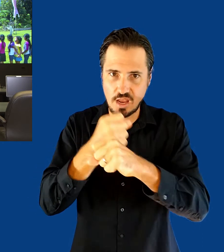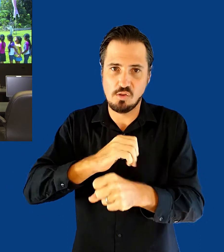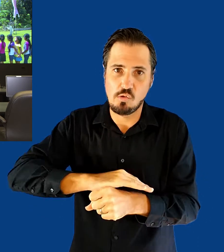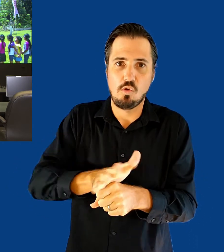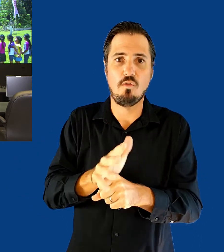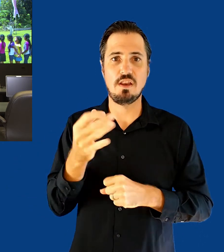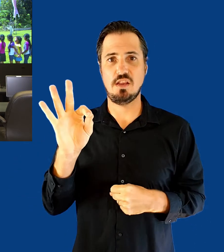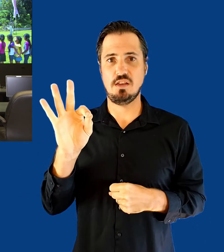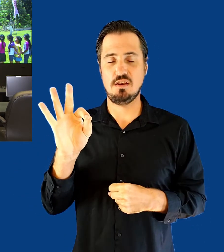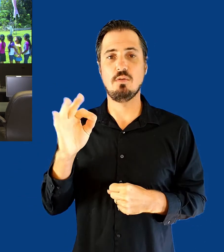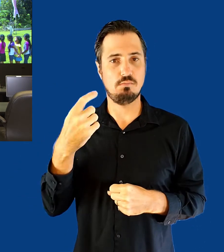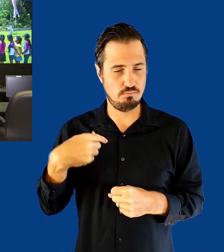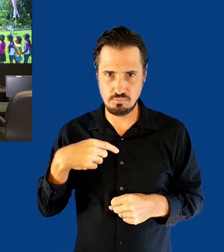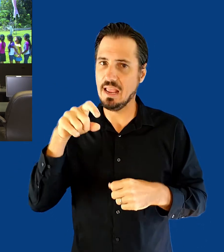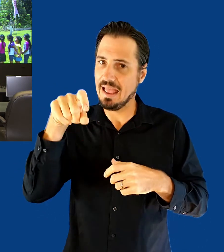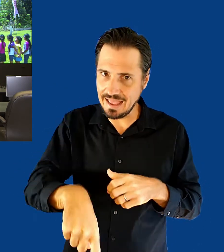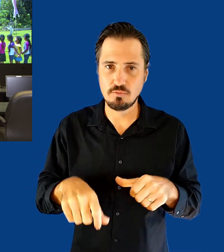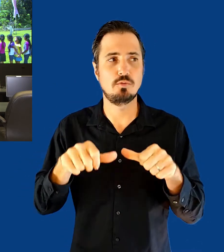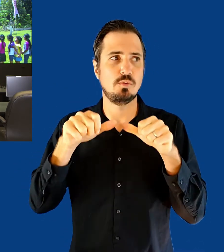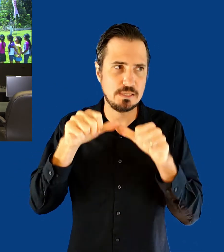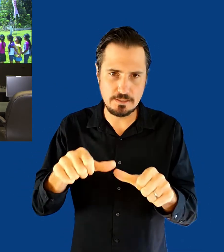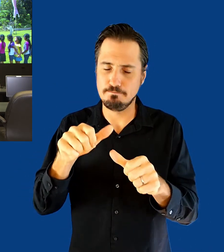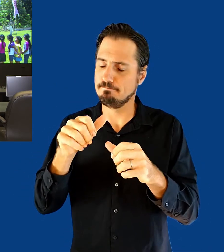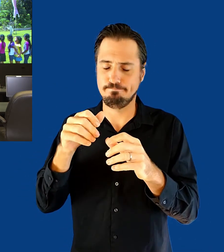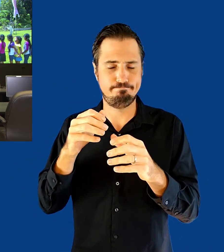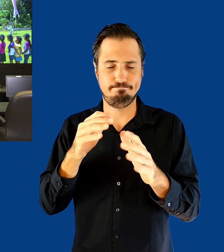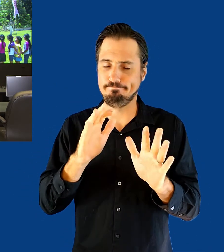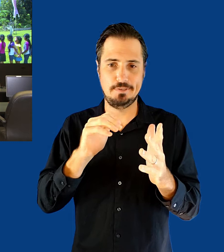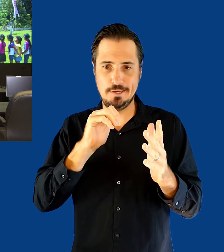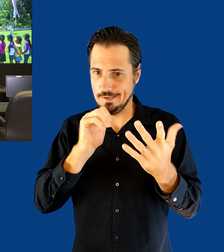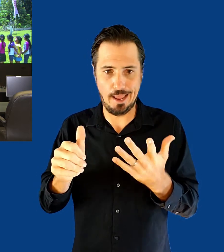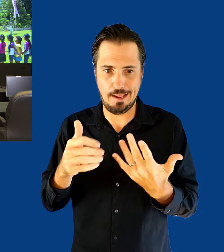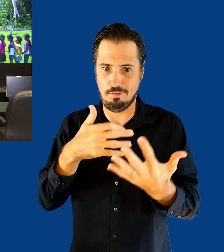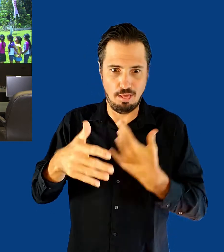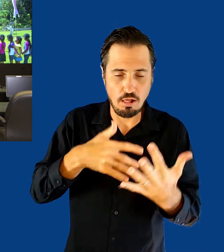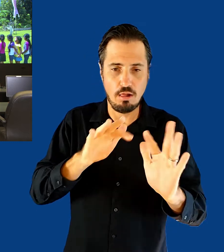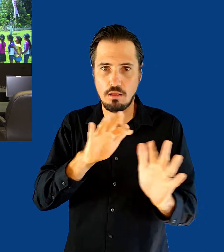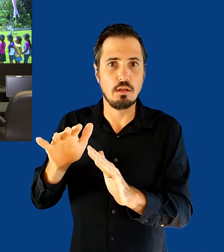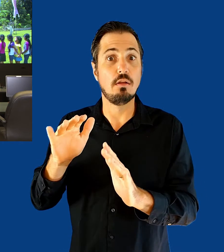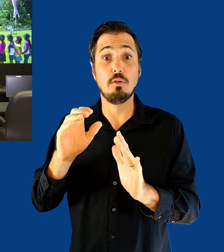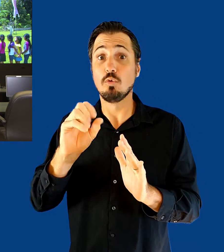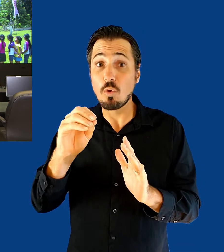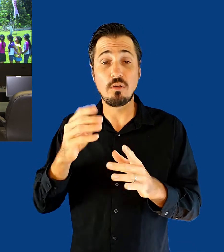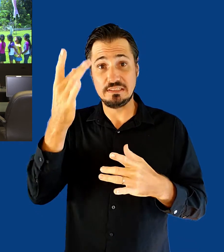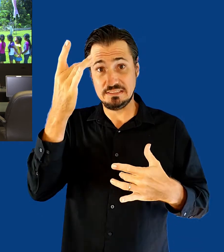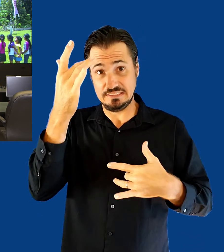However, we can all agree that right now – we are in a good place. And for that reason, I have taken your feedback to heart.